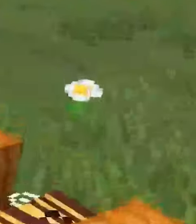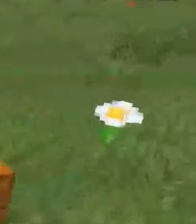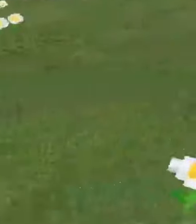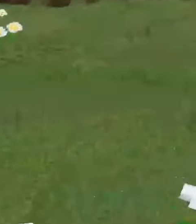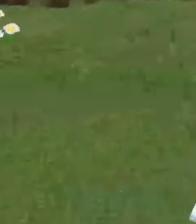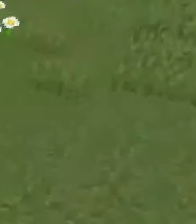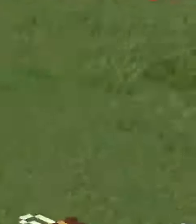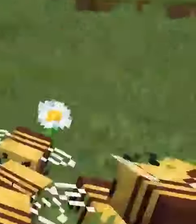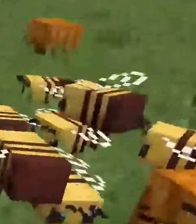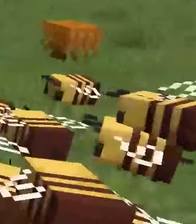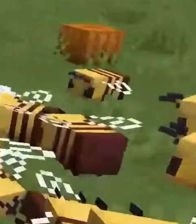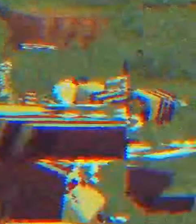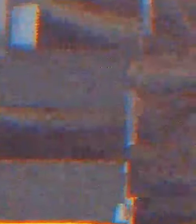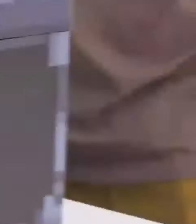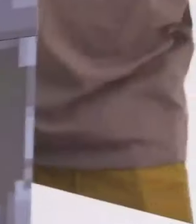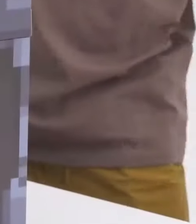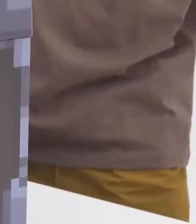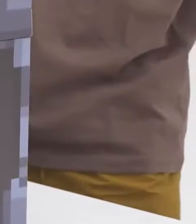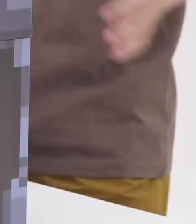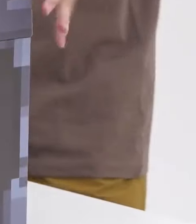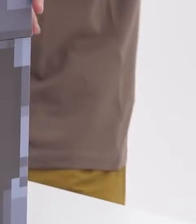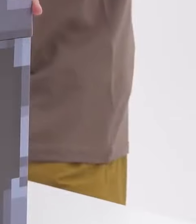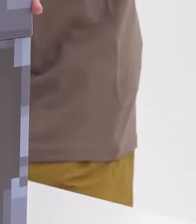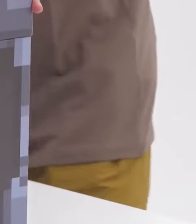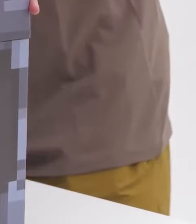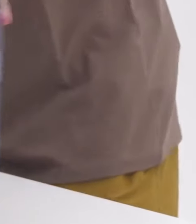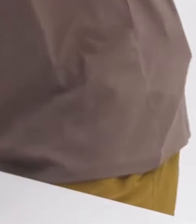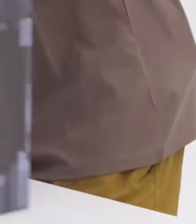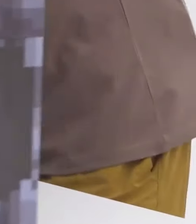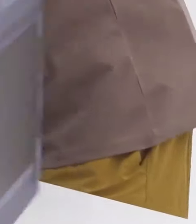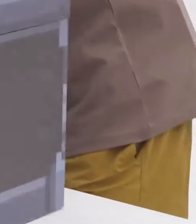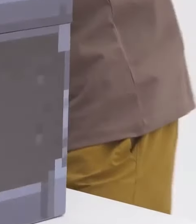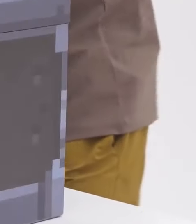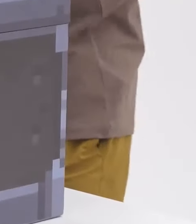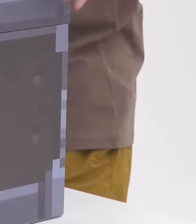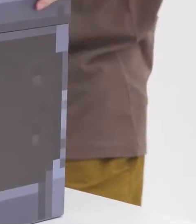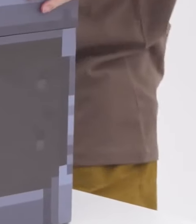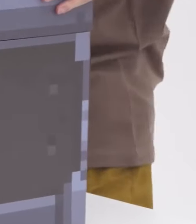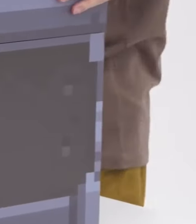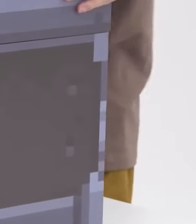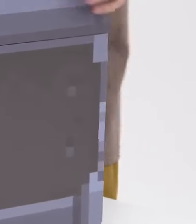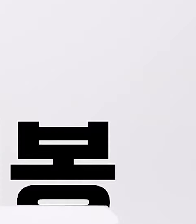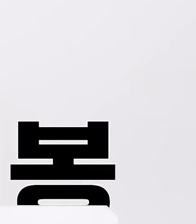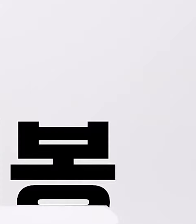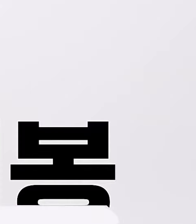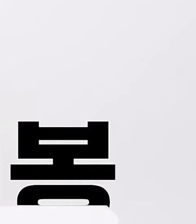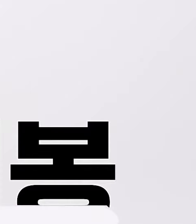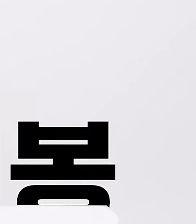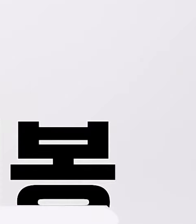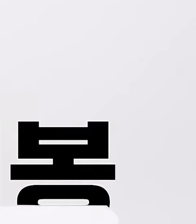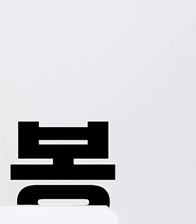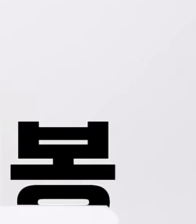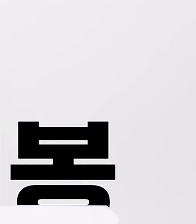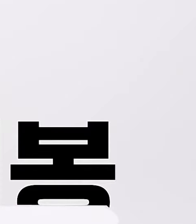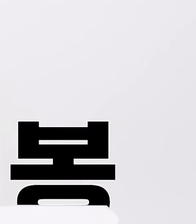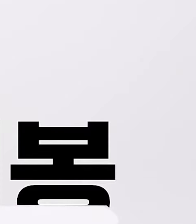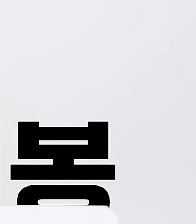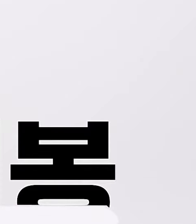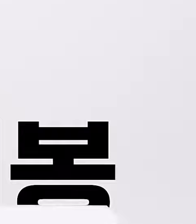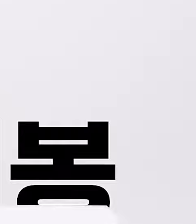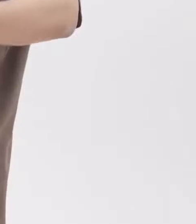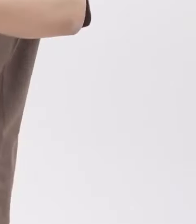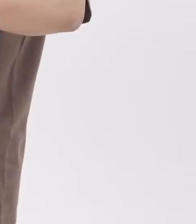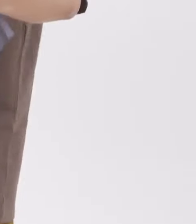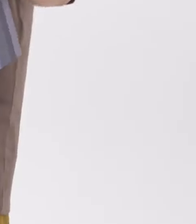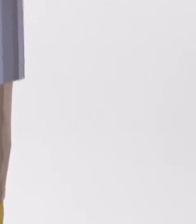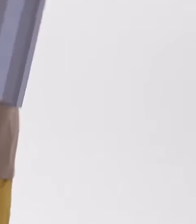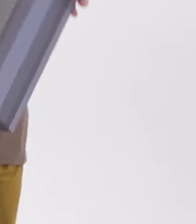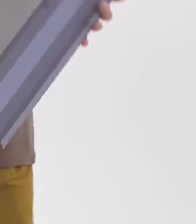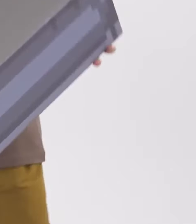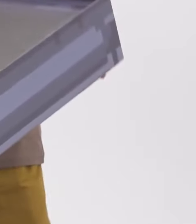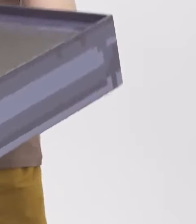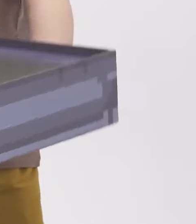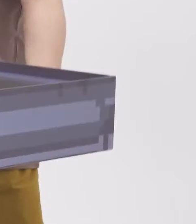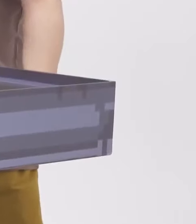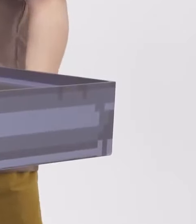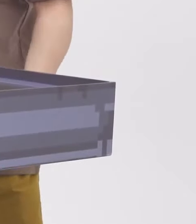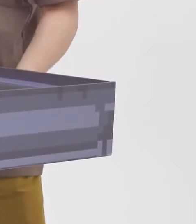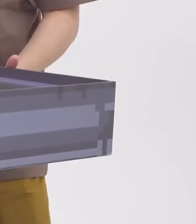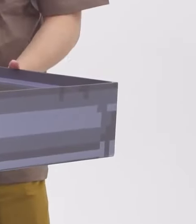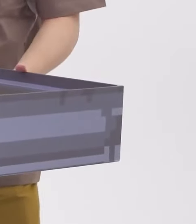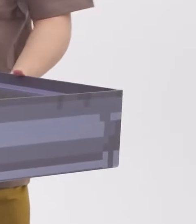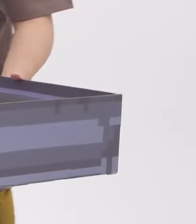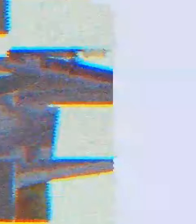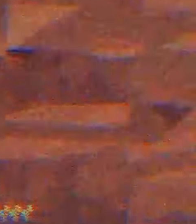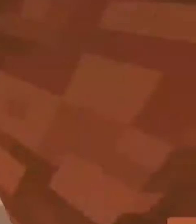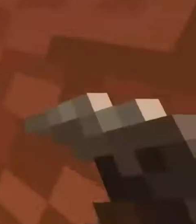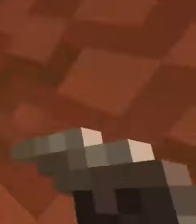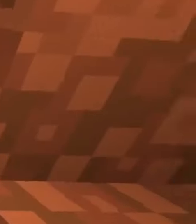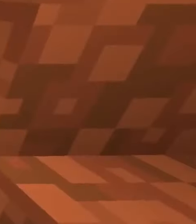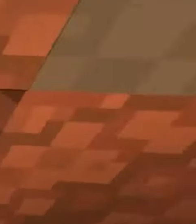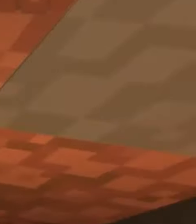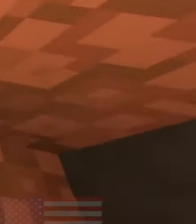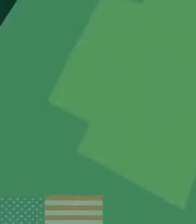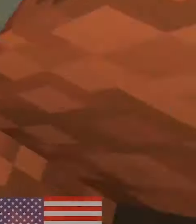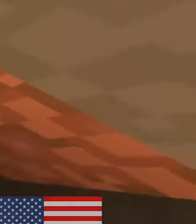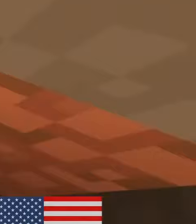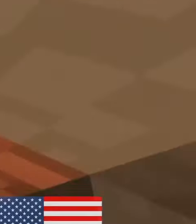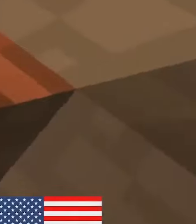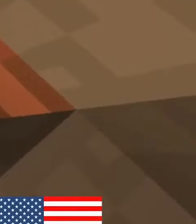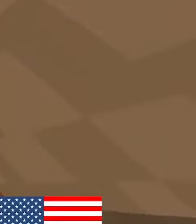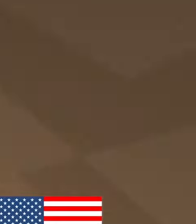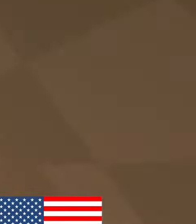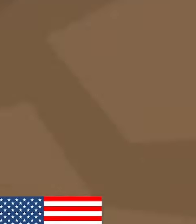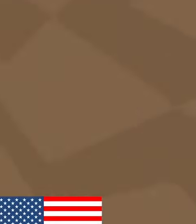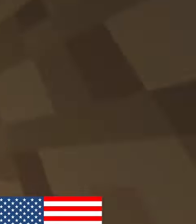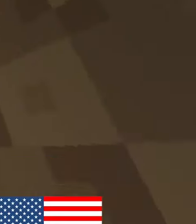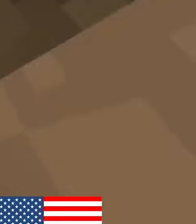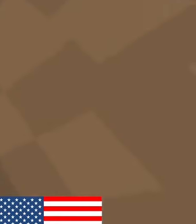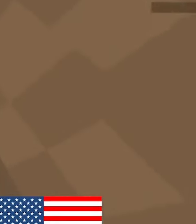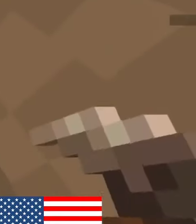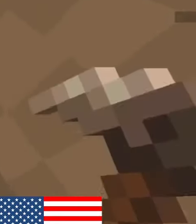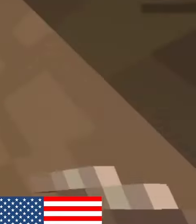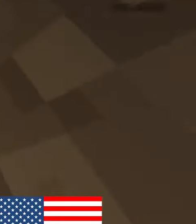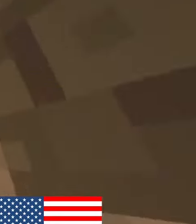YOU CAN KEEP SPAWNING IN ALL